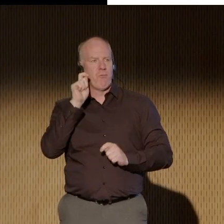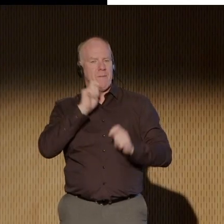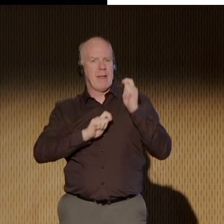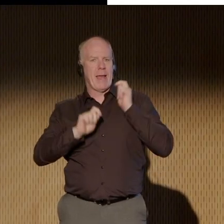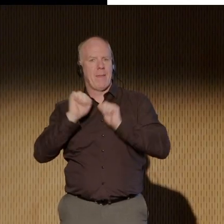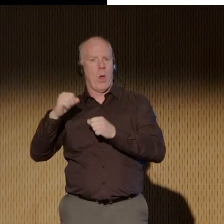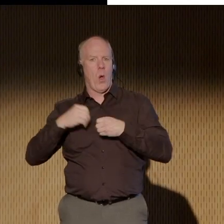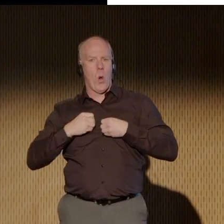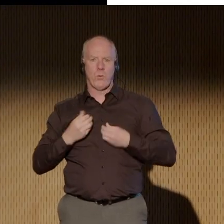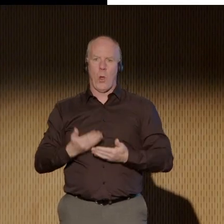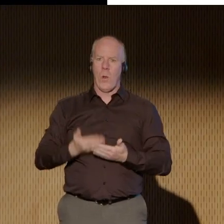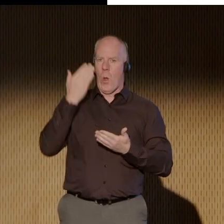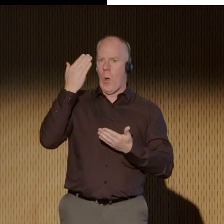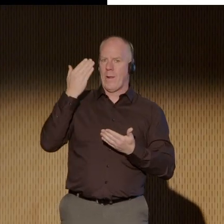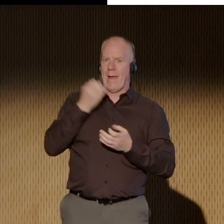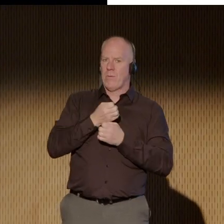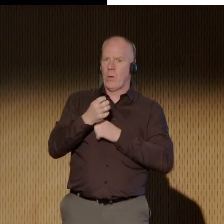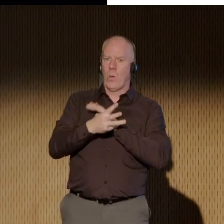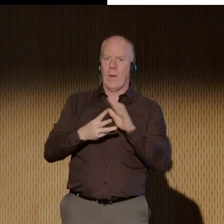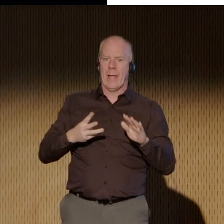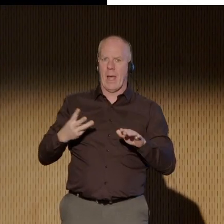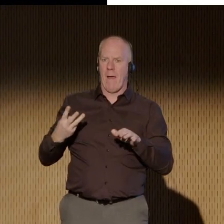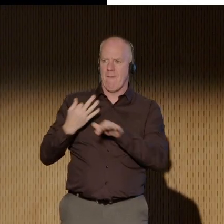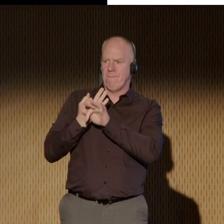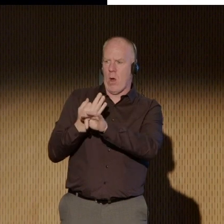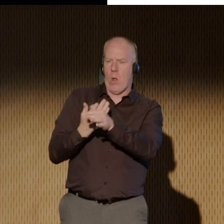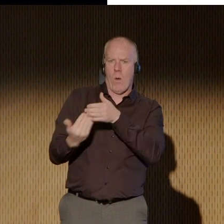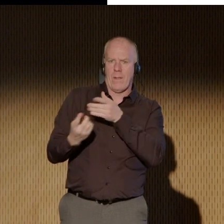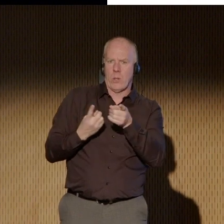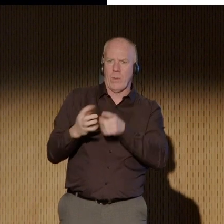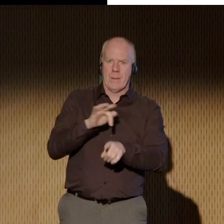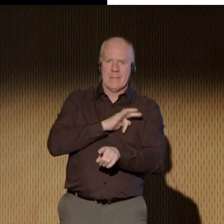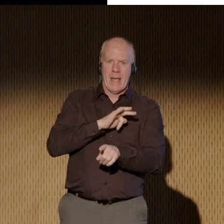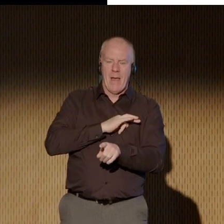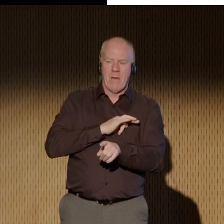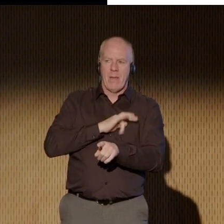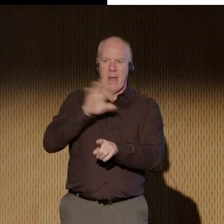weekly so they could track where they were, and that would feed back to their lecturer,